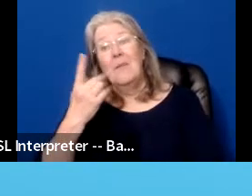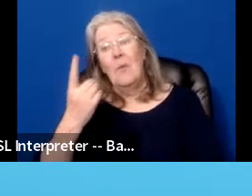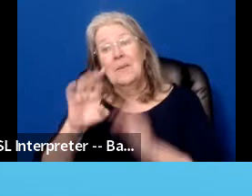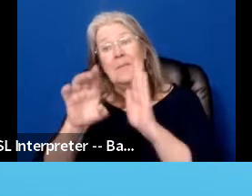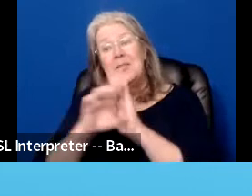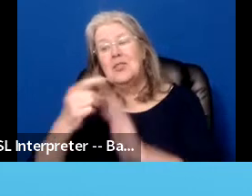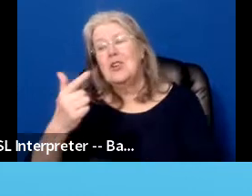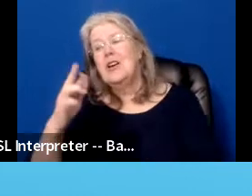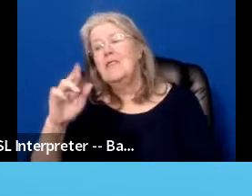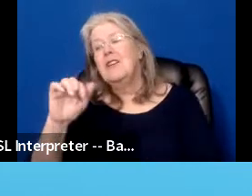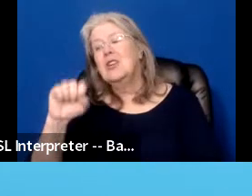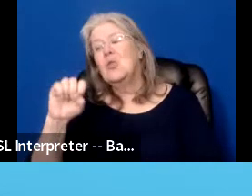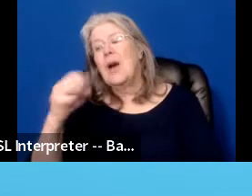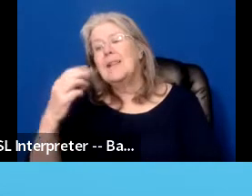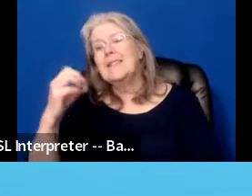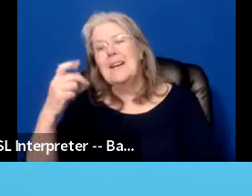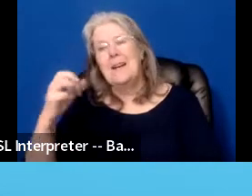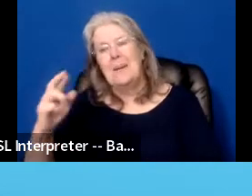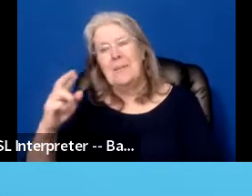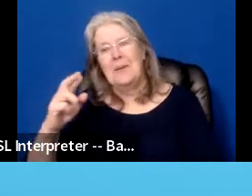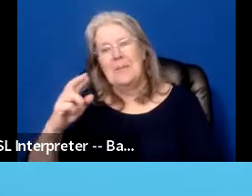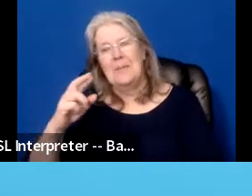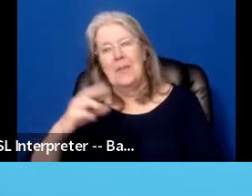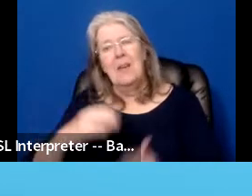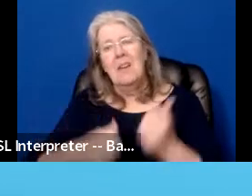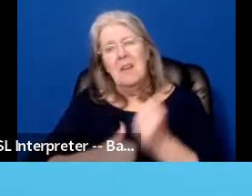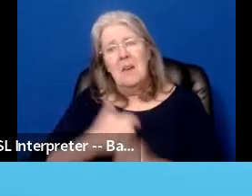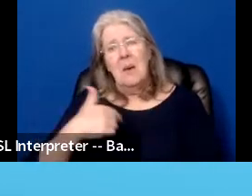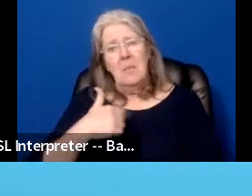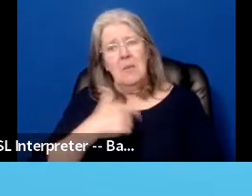And I think we'd most like most of us would go outside and enjoy our lives if there was